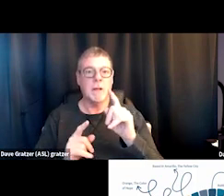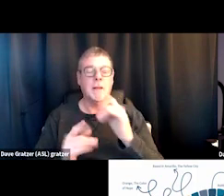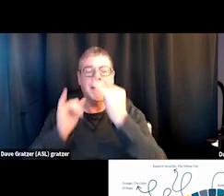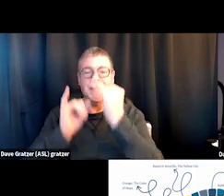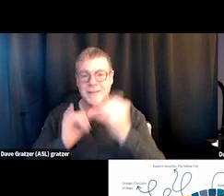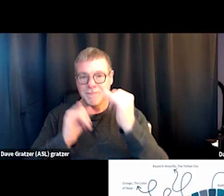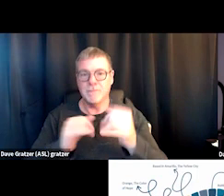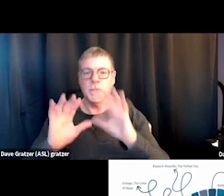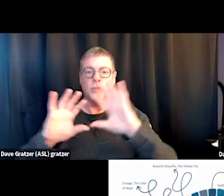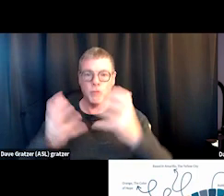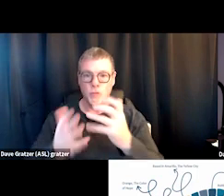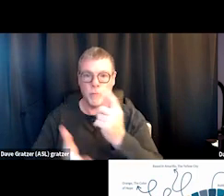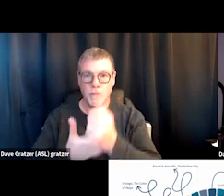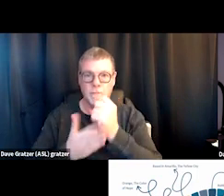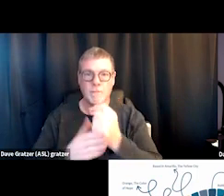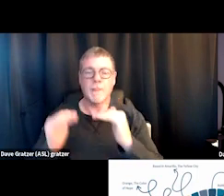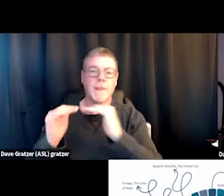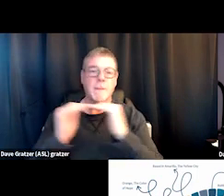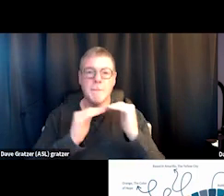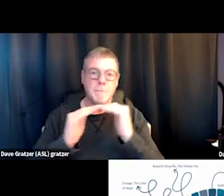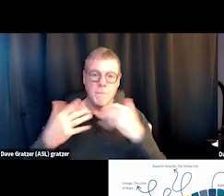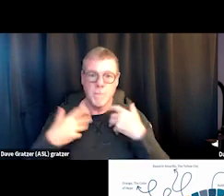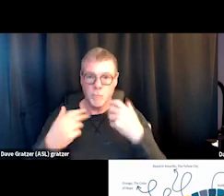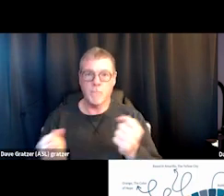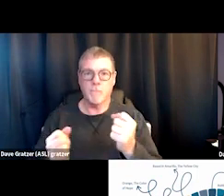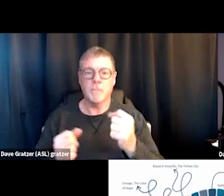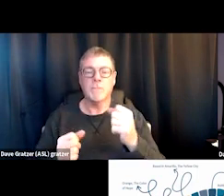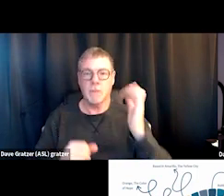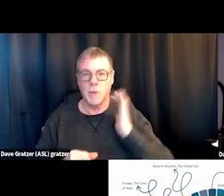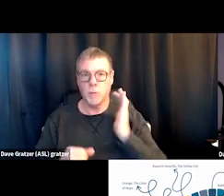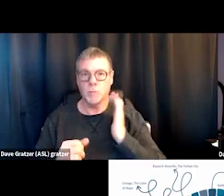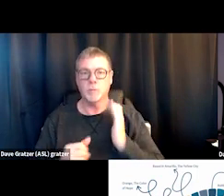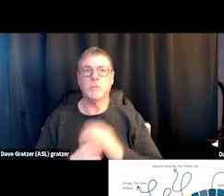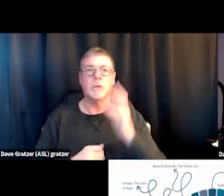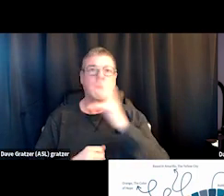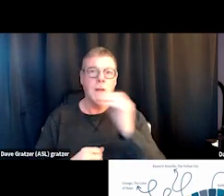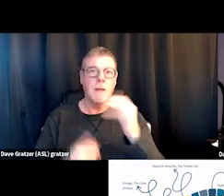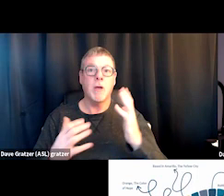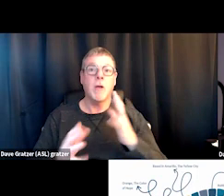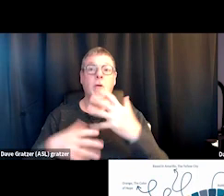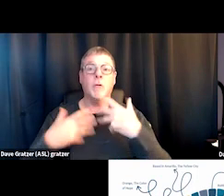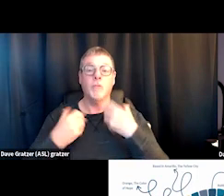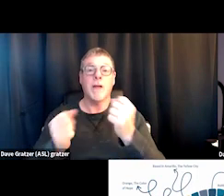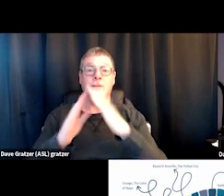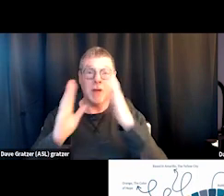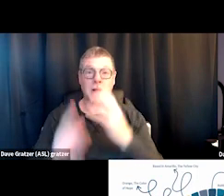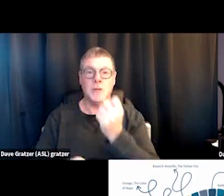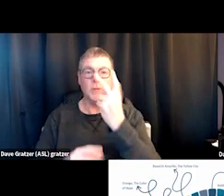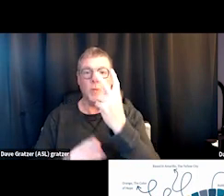I mentioned peer recovery and our recovery coaches. The recovery house is a 12-step model.